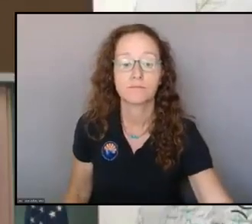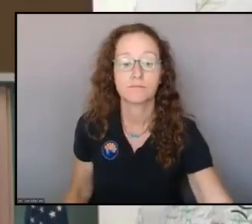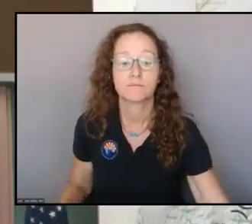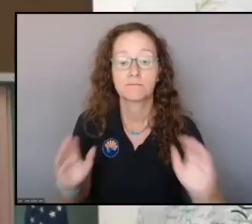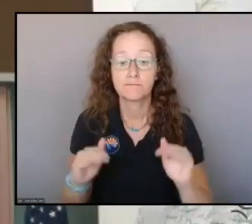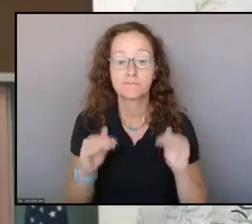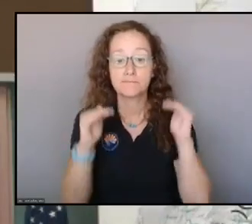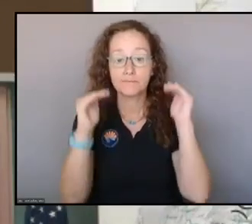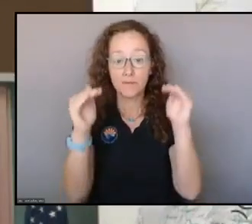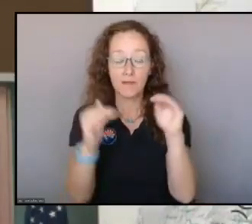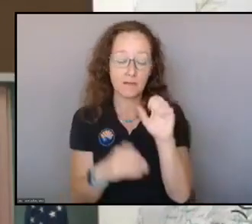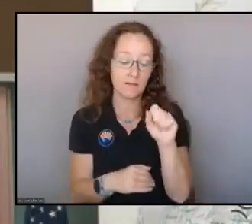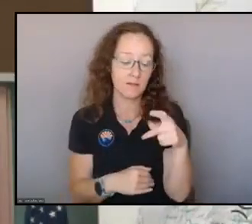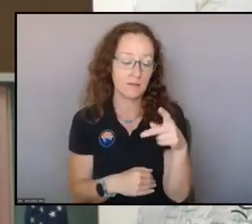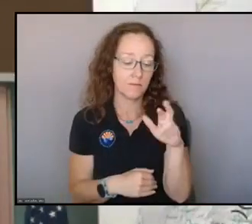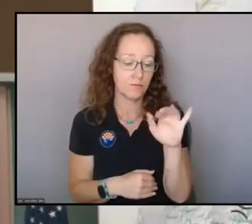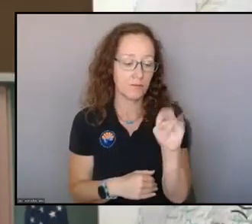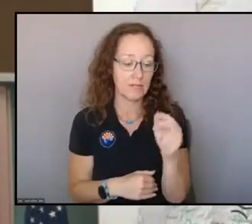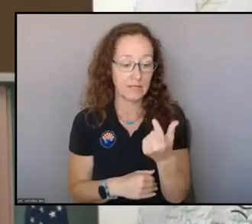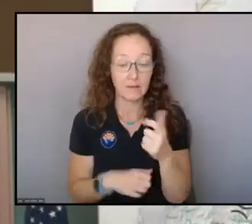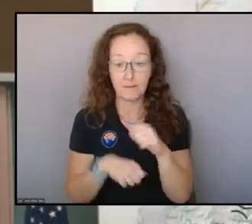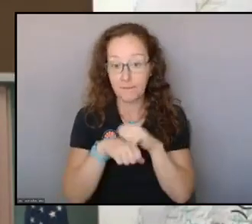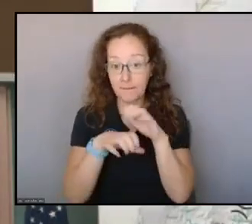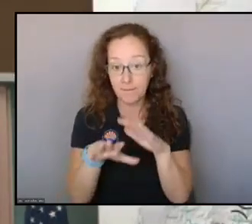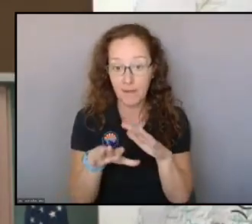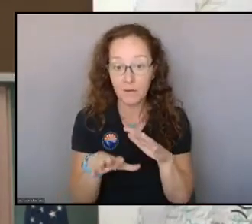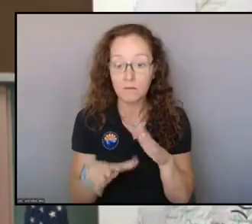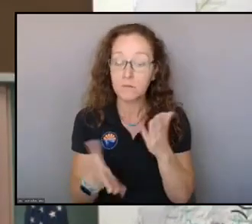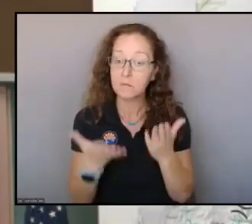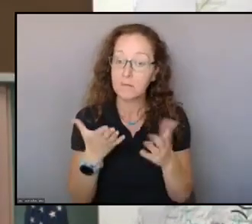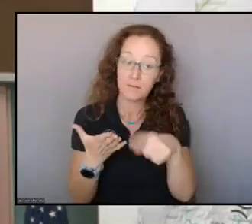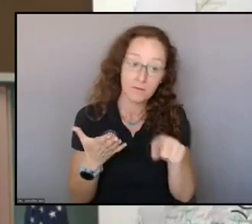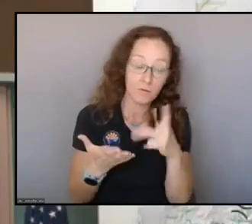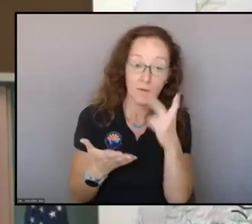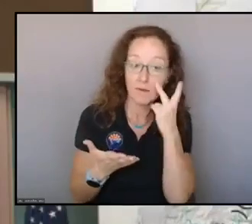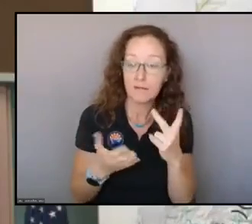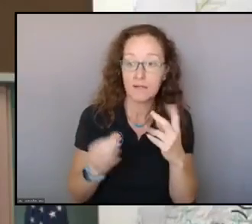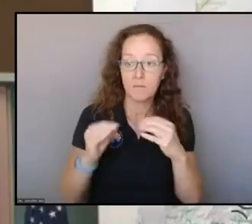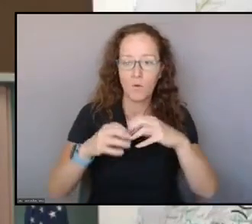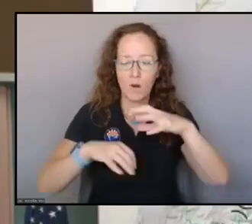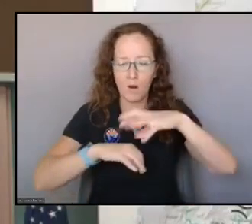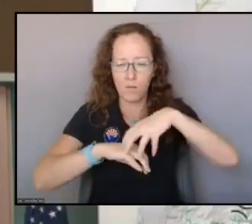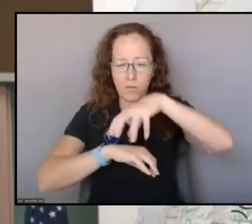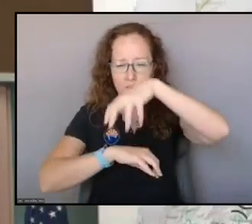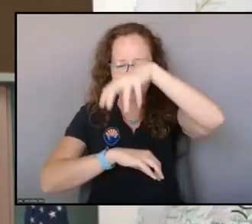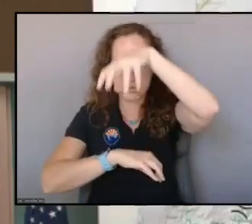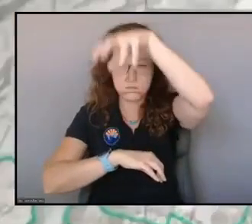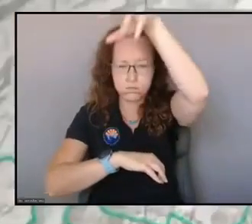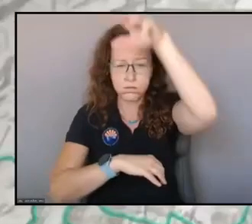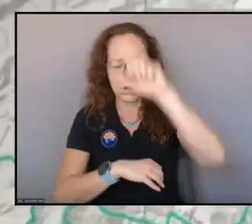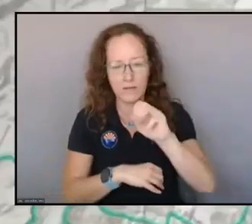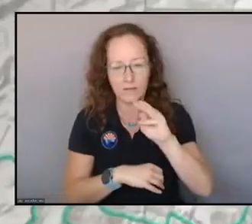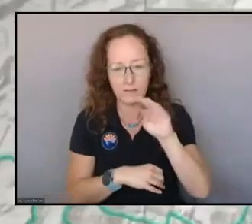IS ONE OF THE AREAS WHERE YOU LIKELY HAVE SEEN SOME LARGER SMOKE COLUMNS COMING OUT OF THERE AS THINGS